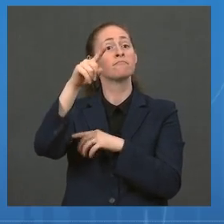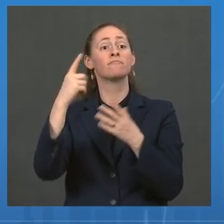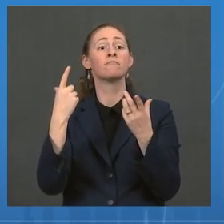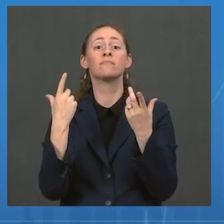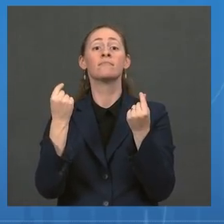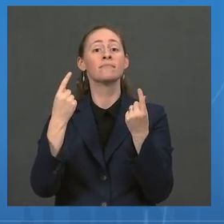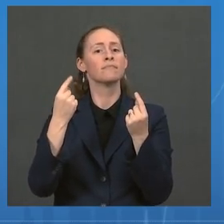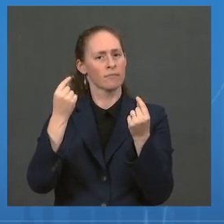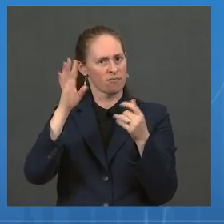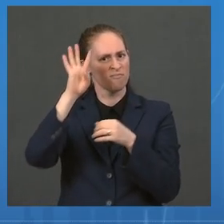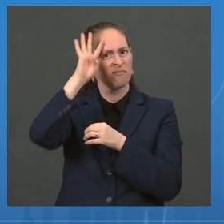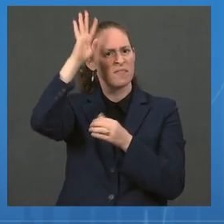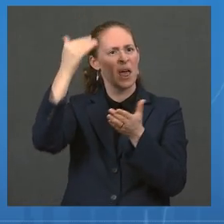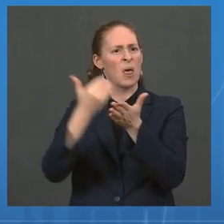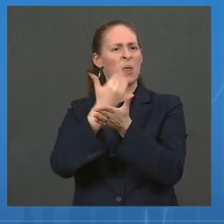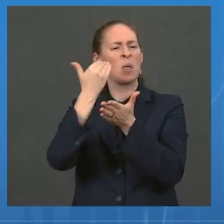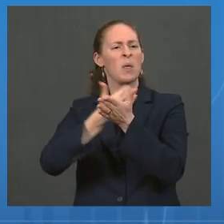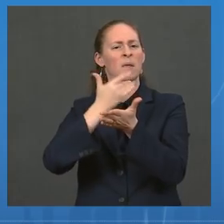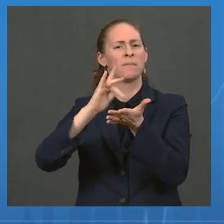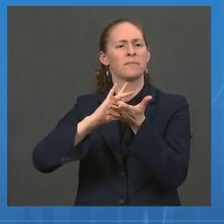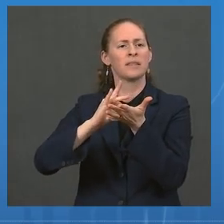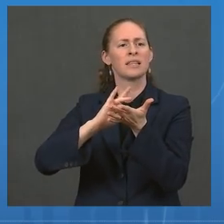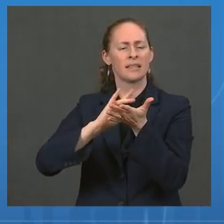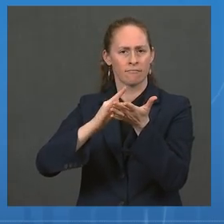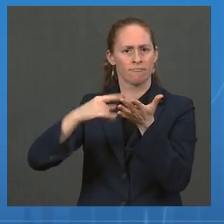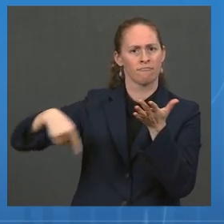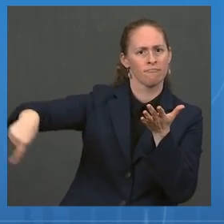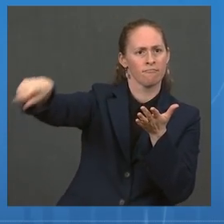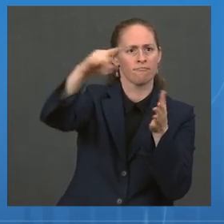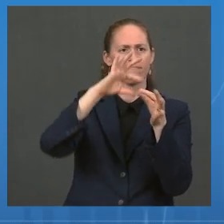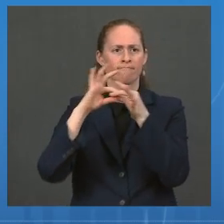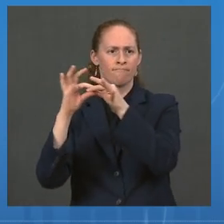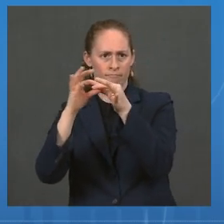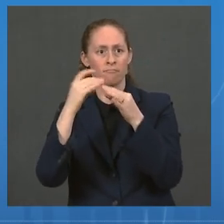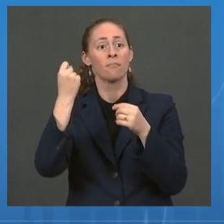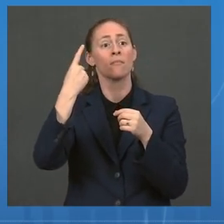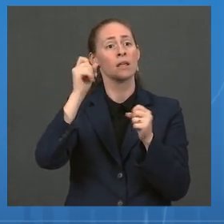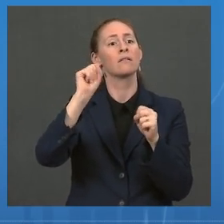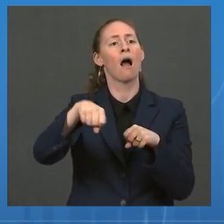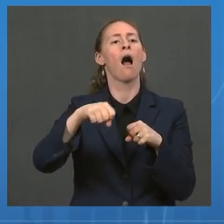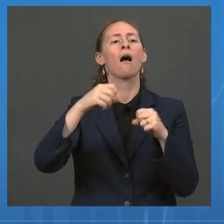called DRIVE, and it was finally licensed to Ridgeback, who then partnered with Merck --